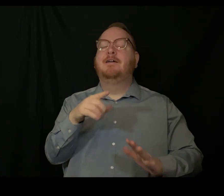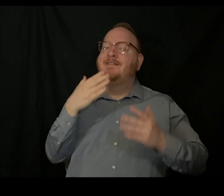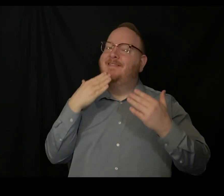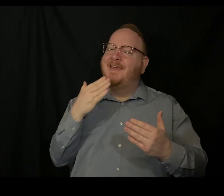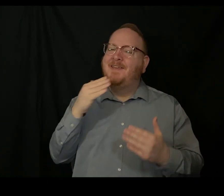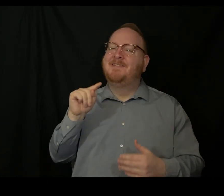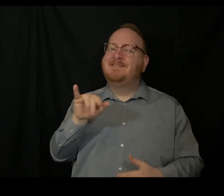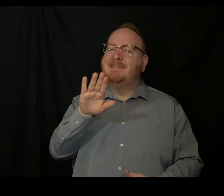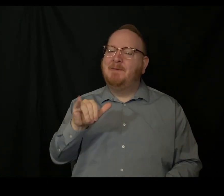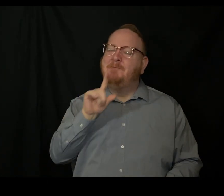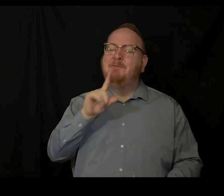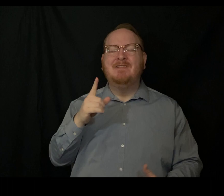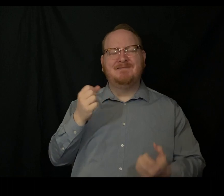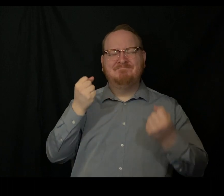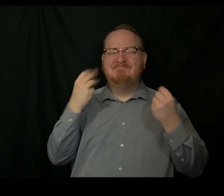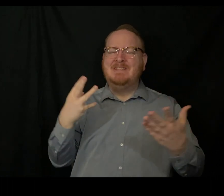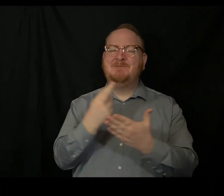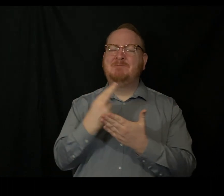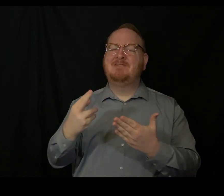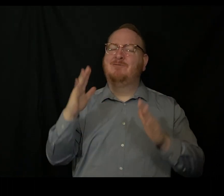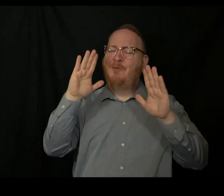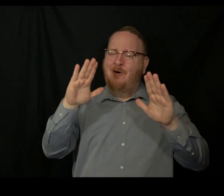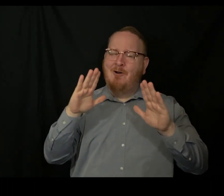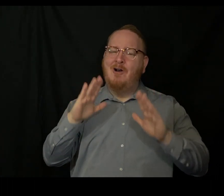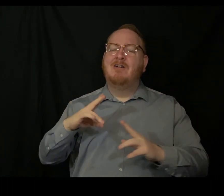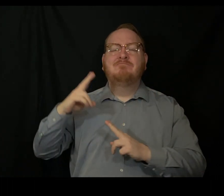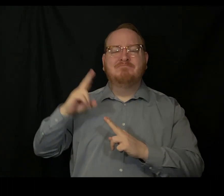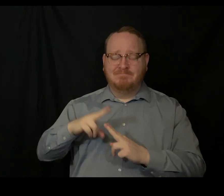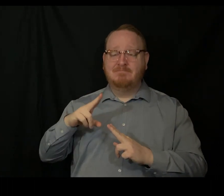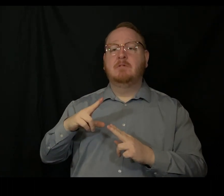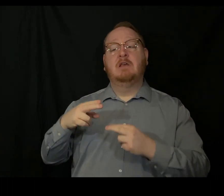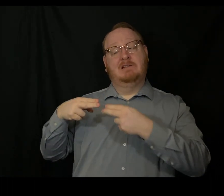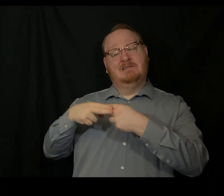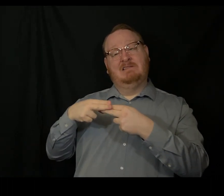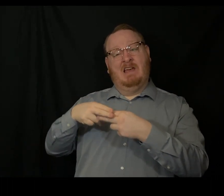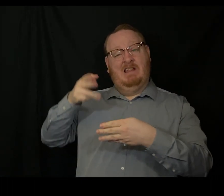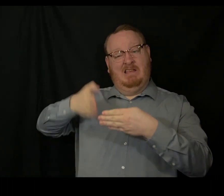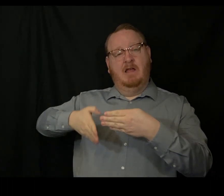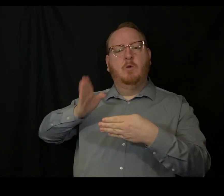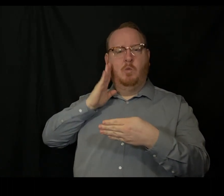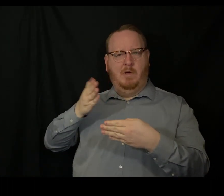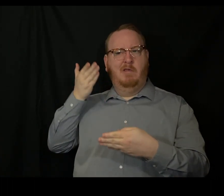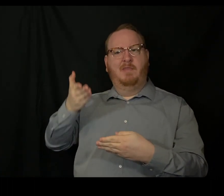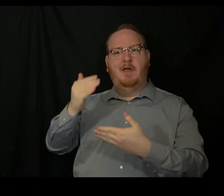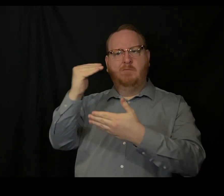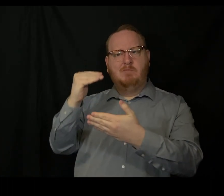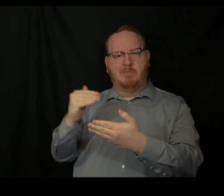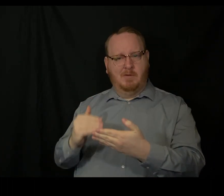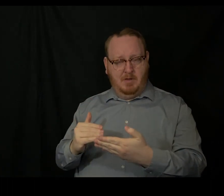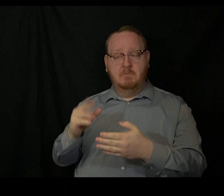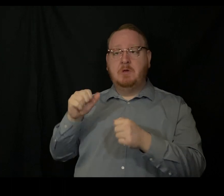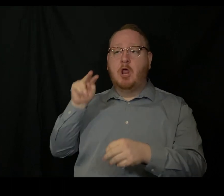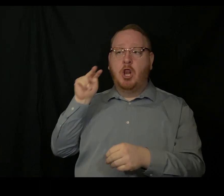lot of great resources there are going to be listed in our backslide. So you can look them up or you can contact us. But